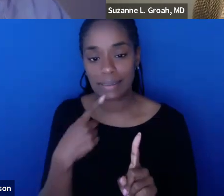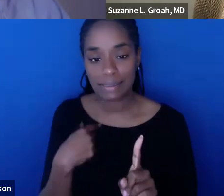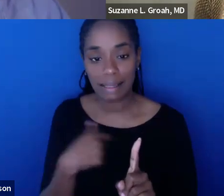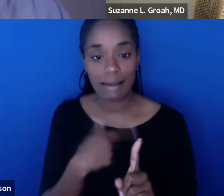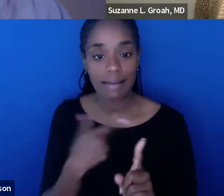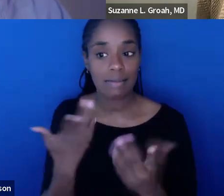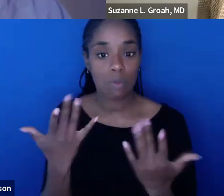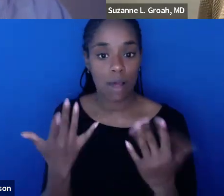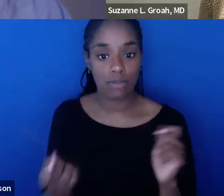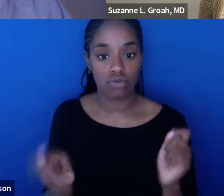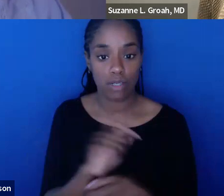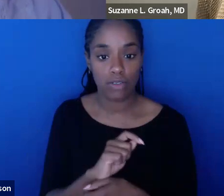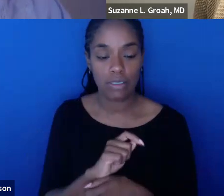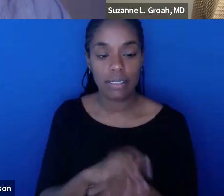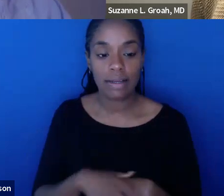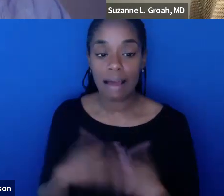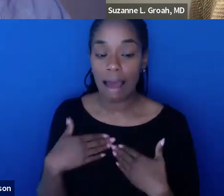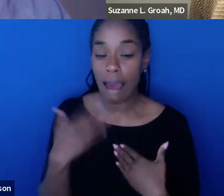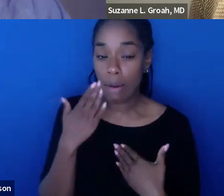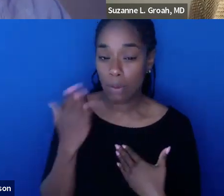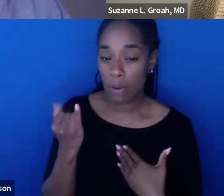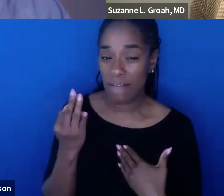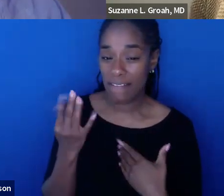I mean, I don't know that I'd agree that we've slimmed it down because